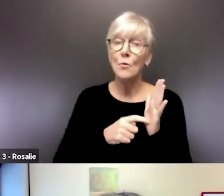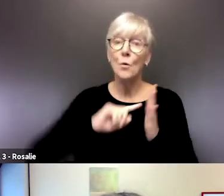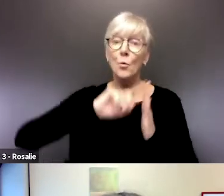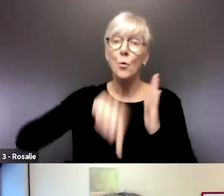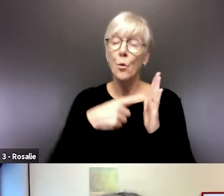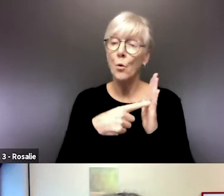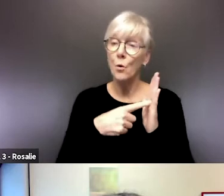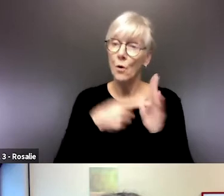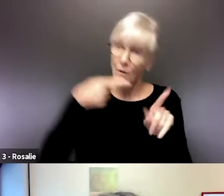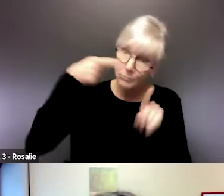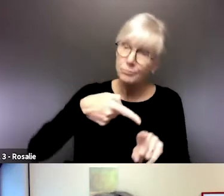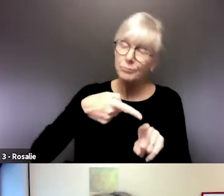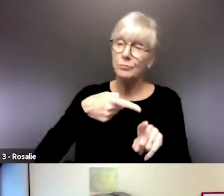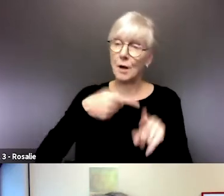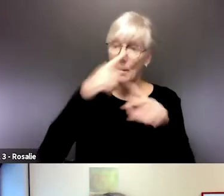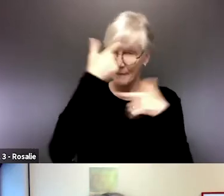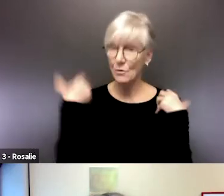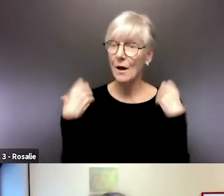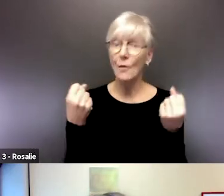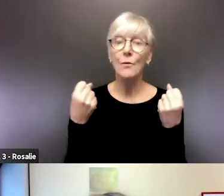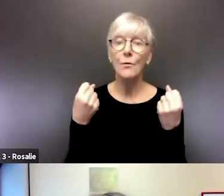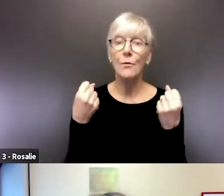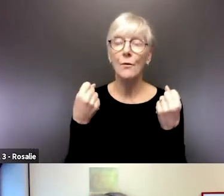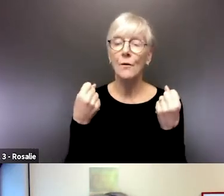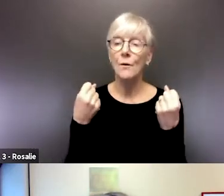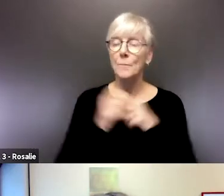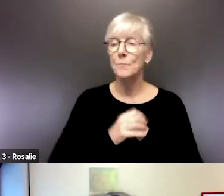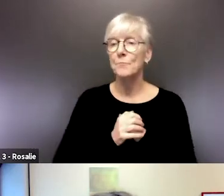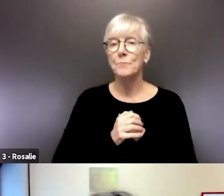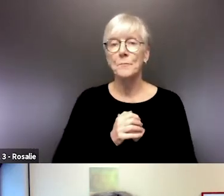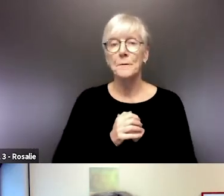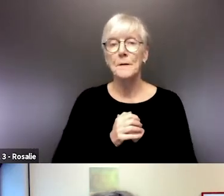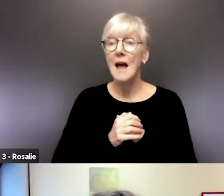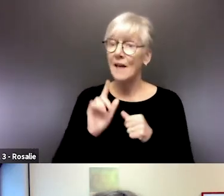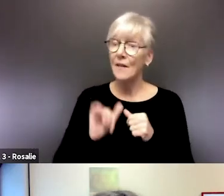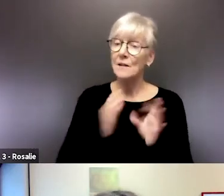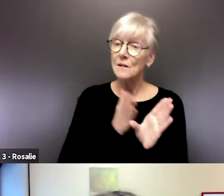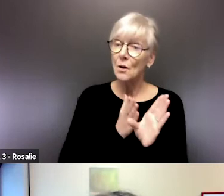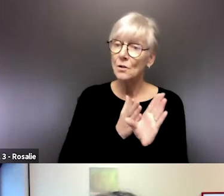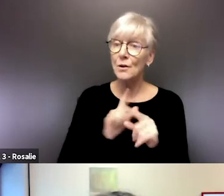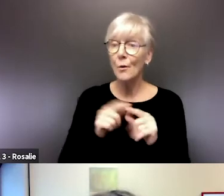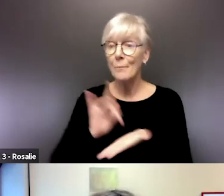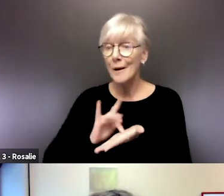mental health, and the process goes beyond the psychopathology and medical treatment and moving